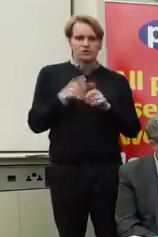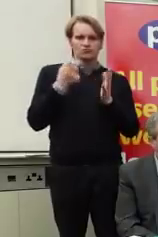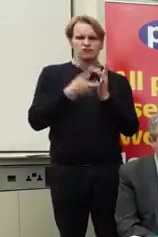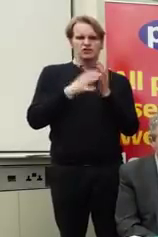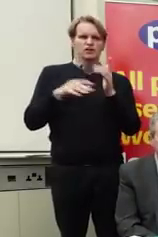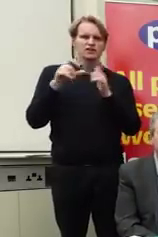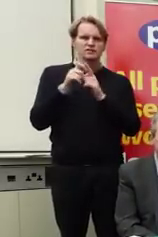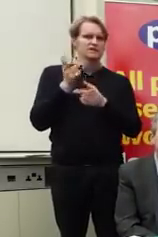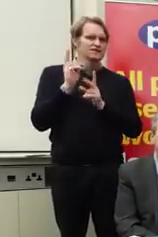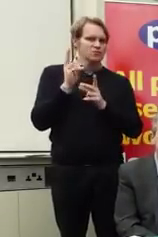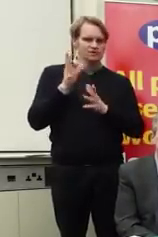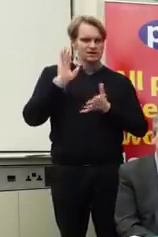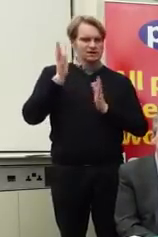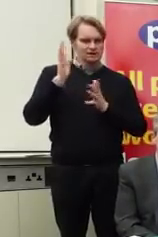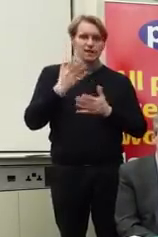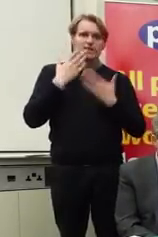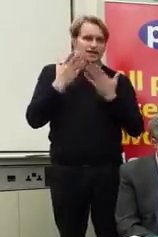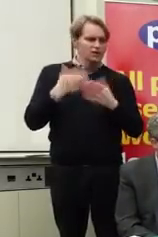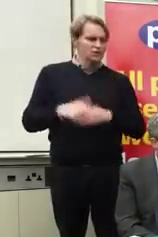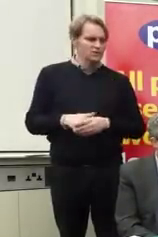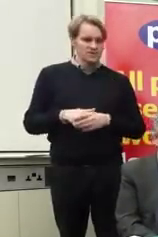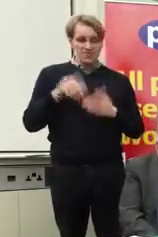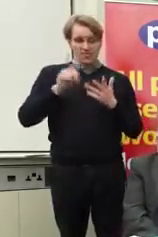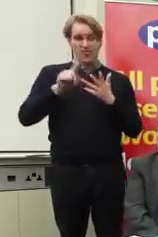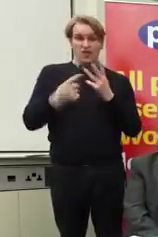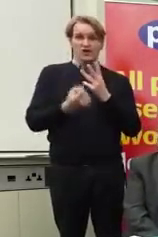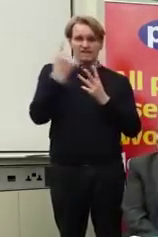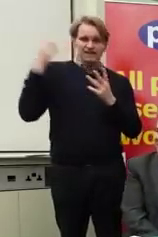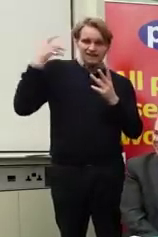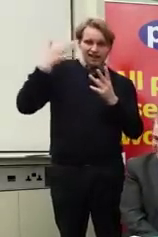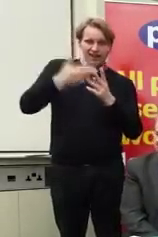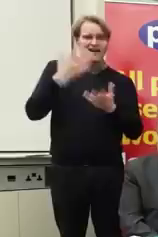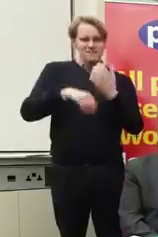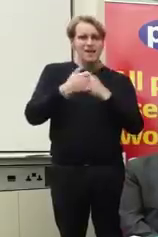signer who's on his second or third event now so he's getting used to the speed of